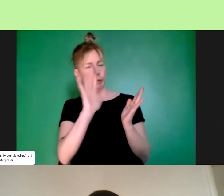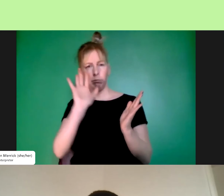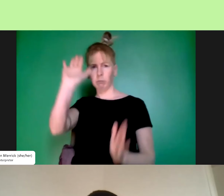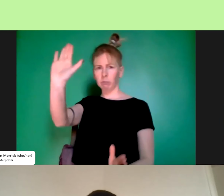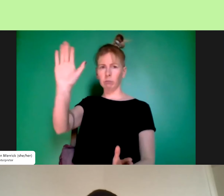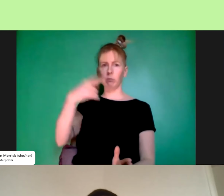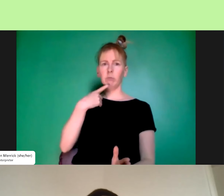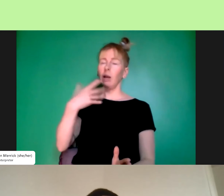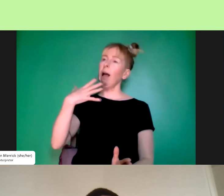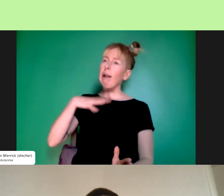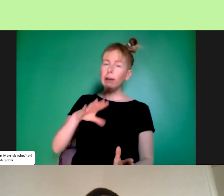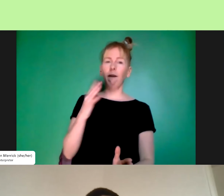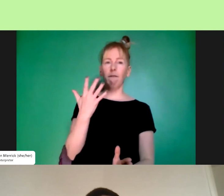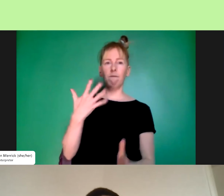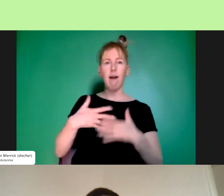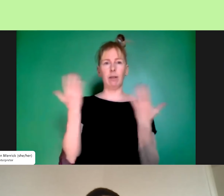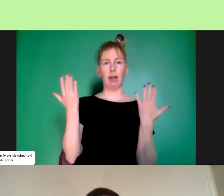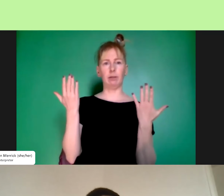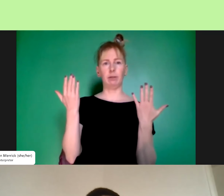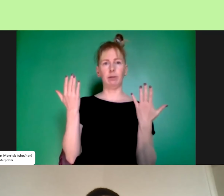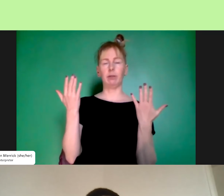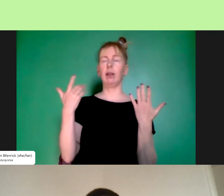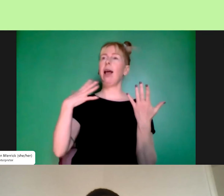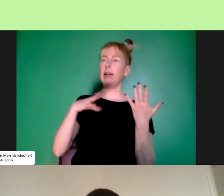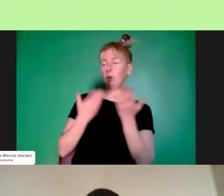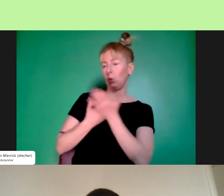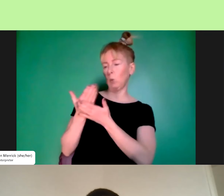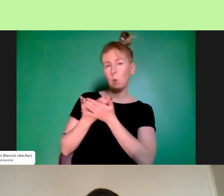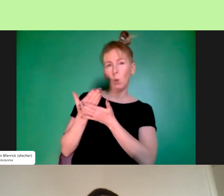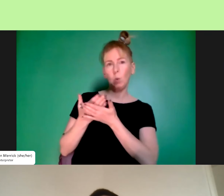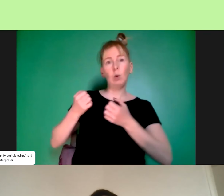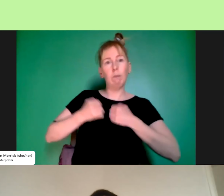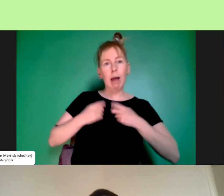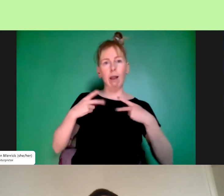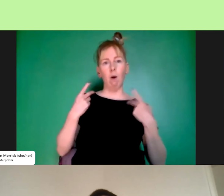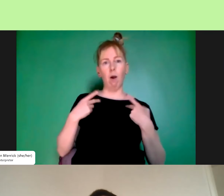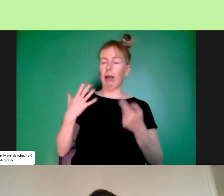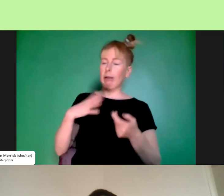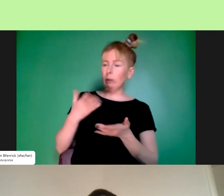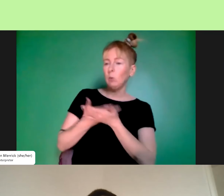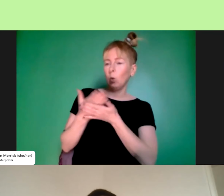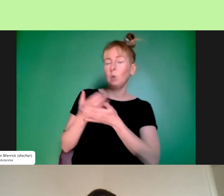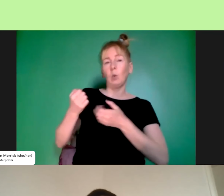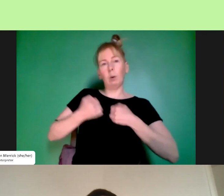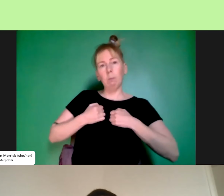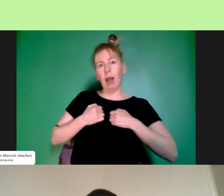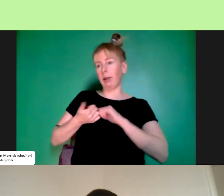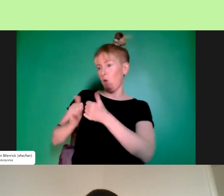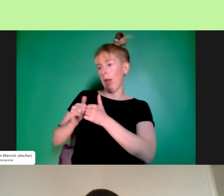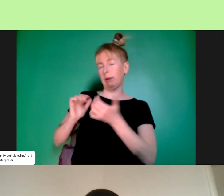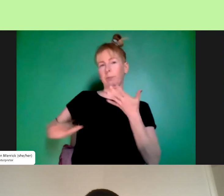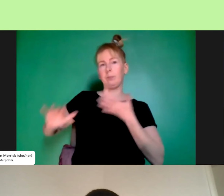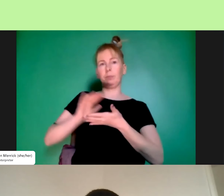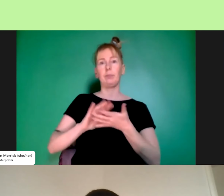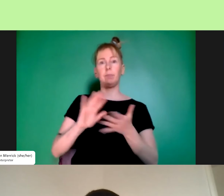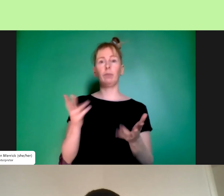you have that range - institutions make you feel like you don't, but you do. And you get jobs, even if they tell you that you you'll never get hired again, because it's so difficult.